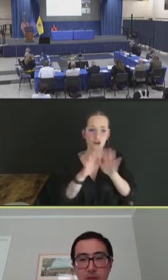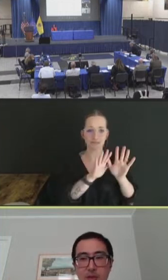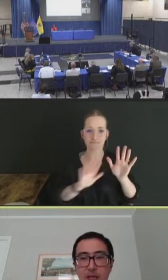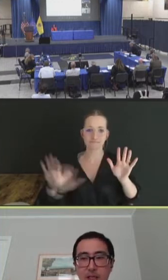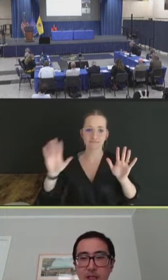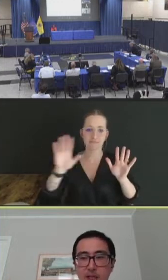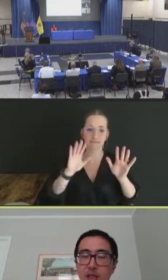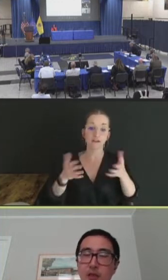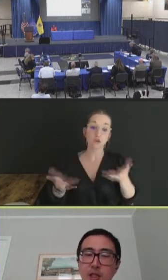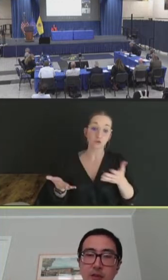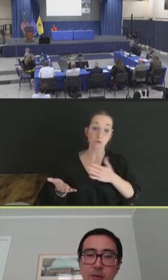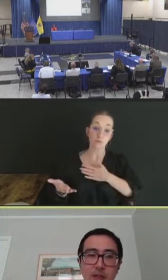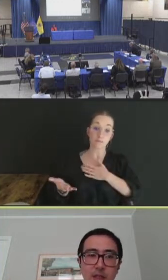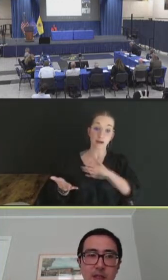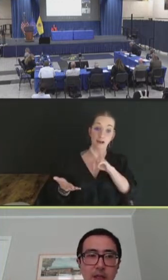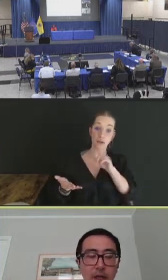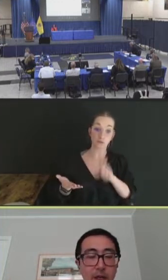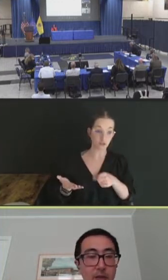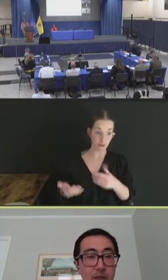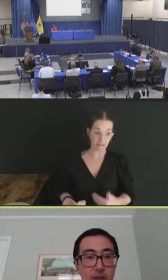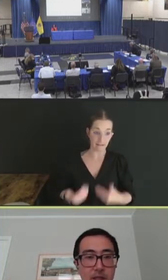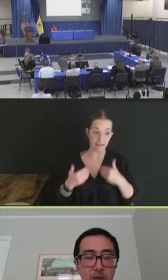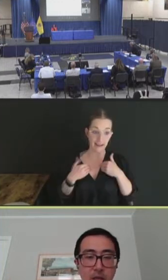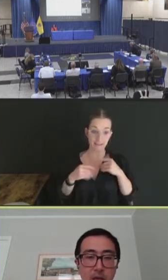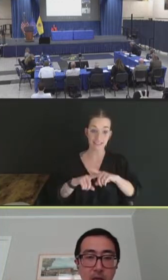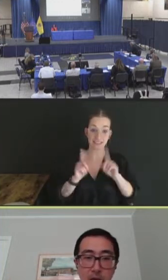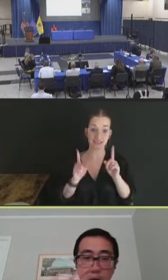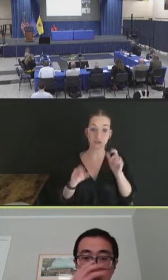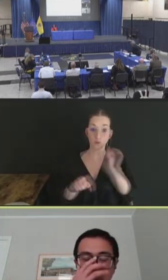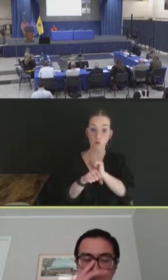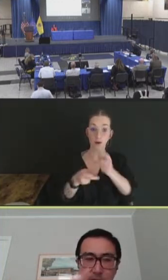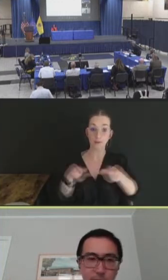workplace protections across different parts of the country? I don't believe so. But fortunately,